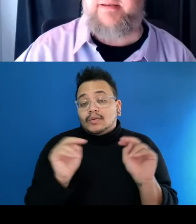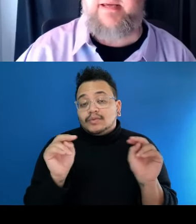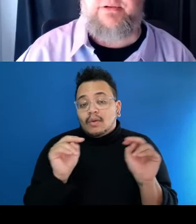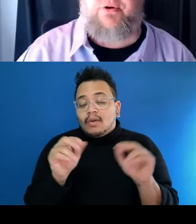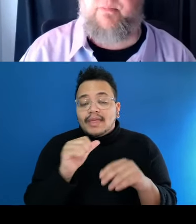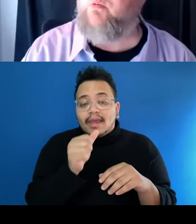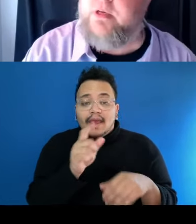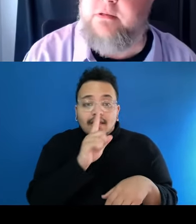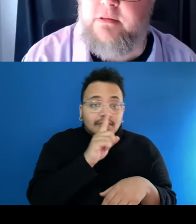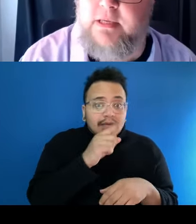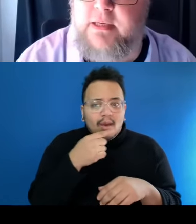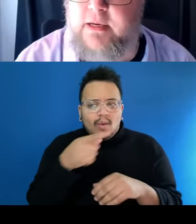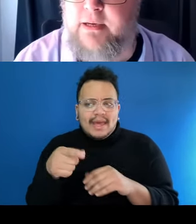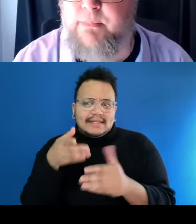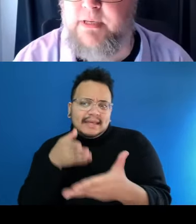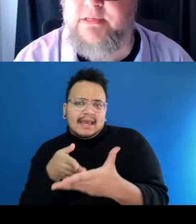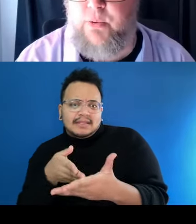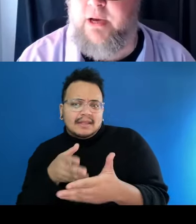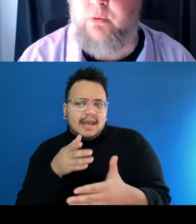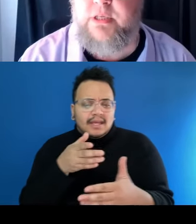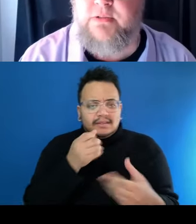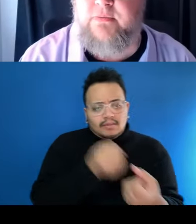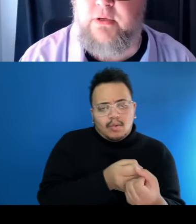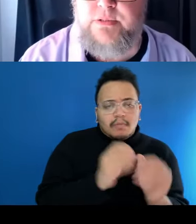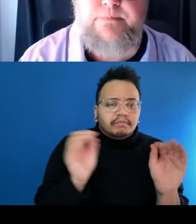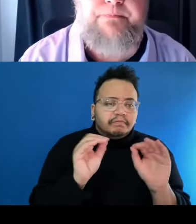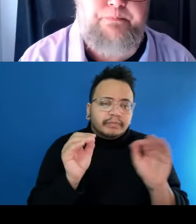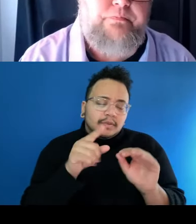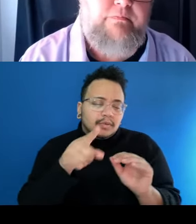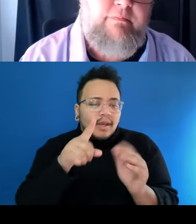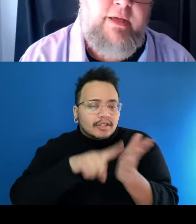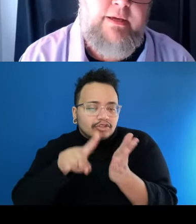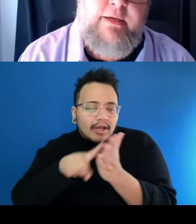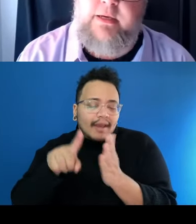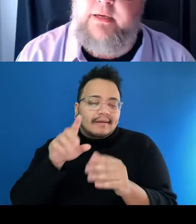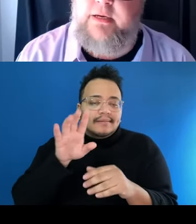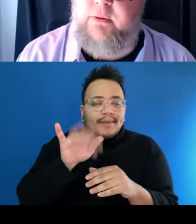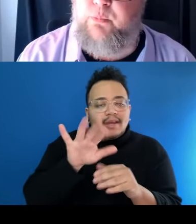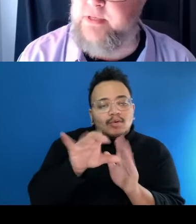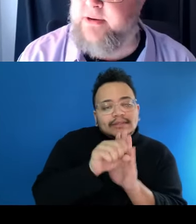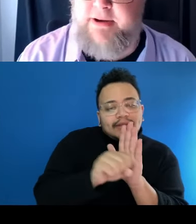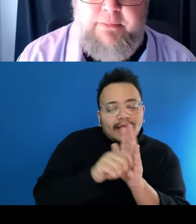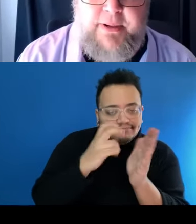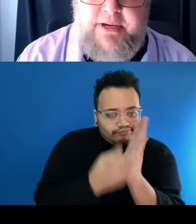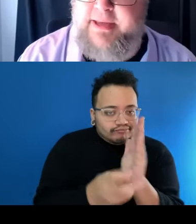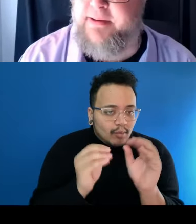and determine what you think is going on with each of those. We started out by talking,